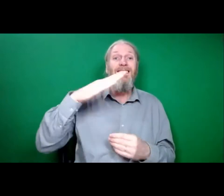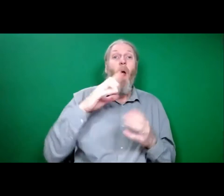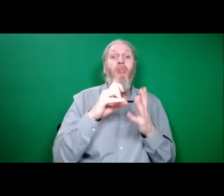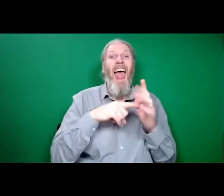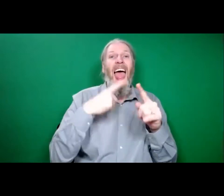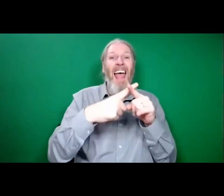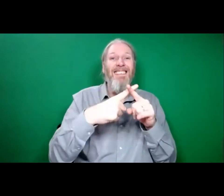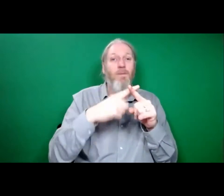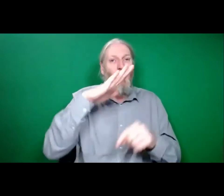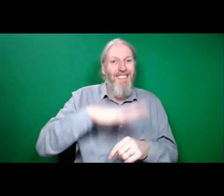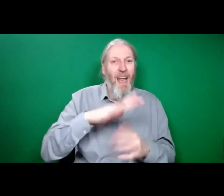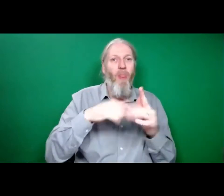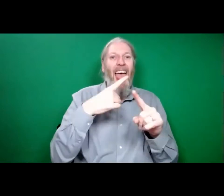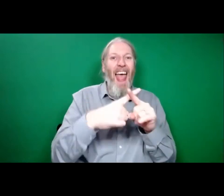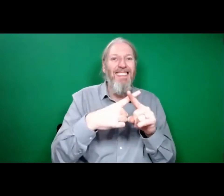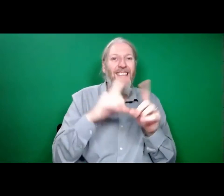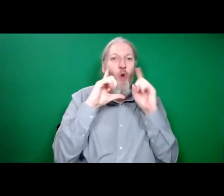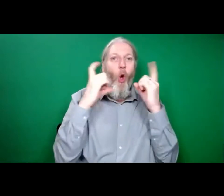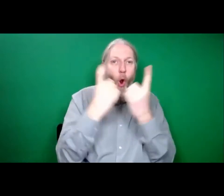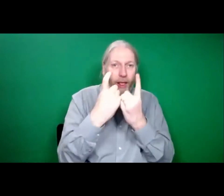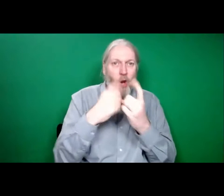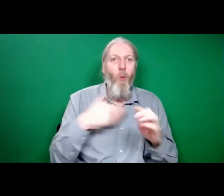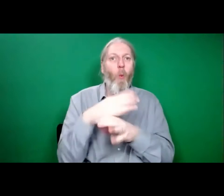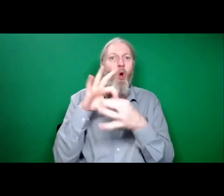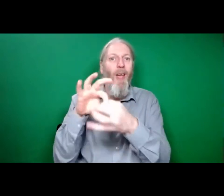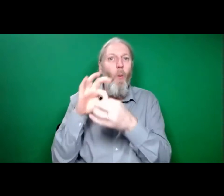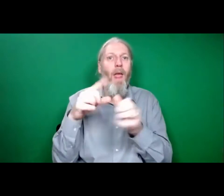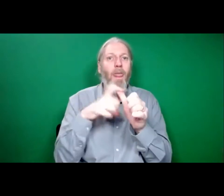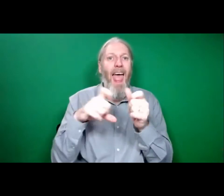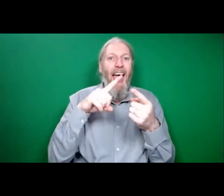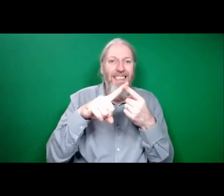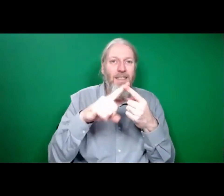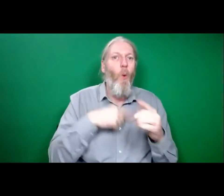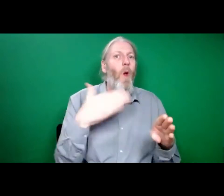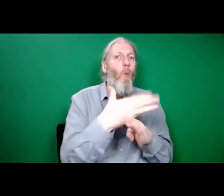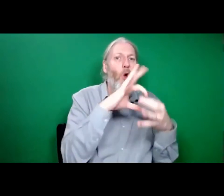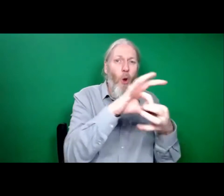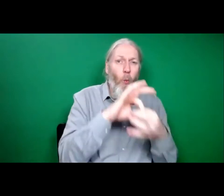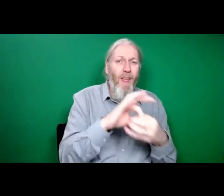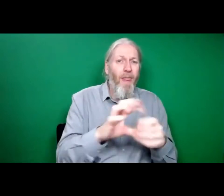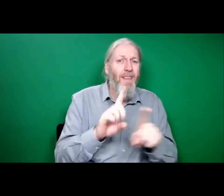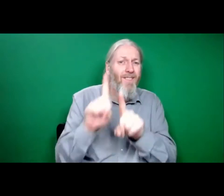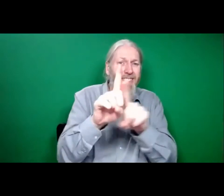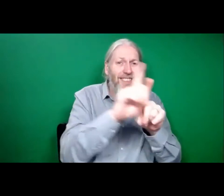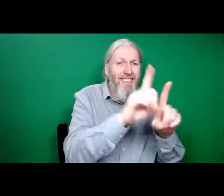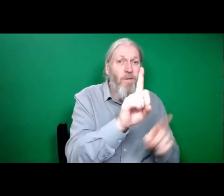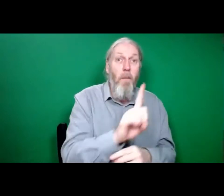question about diversity and reflecting communities, we were really clear that we would be always be looking at